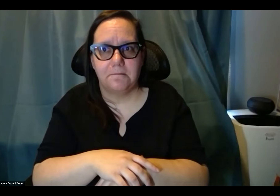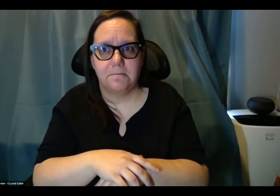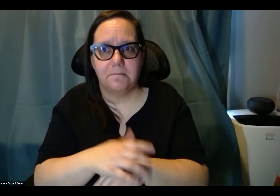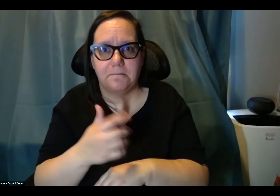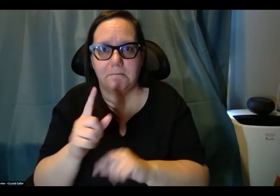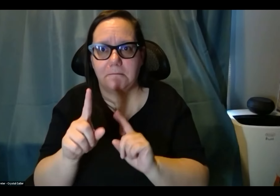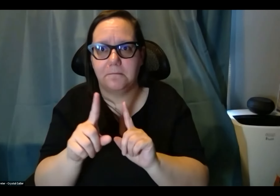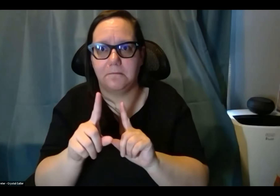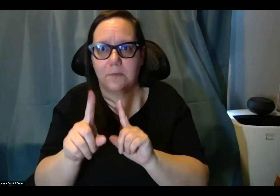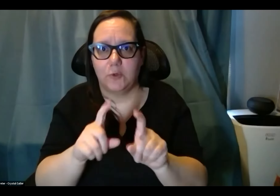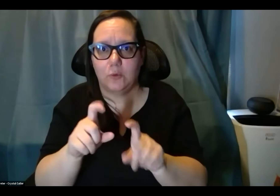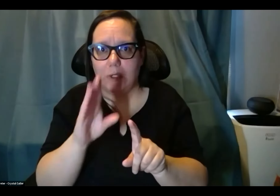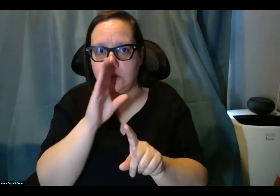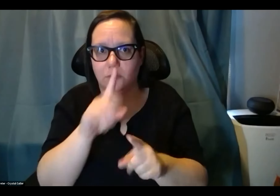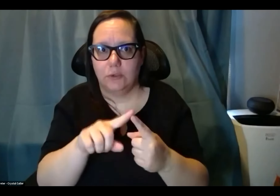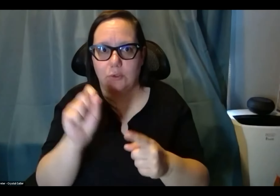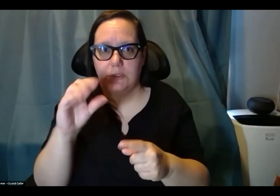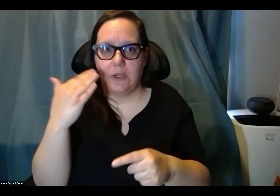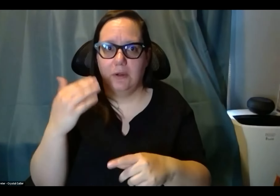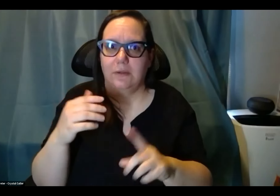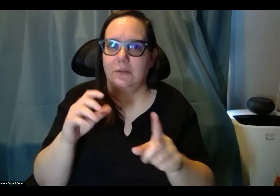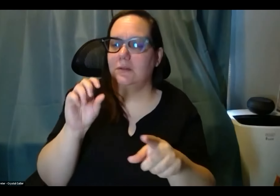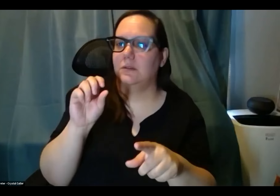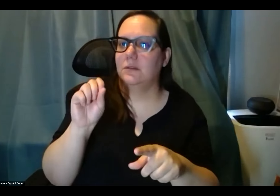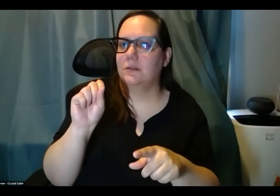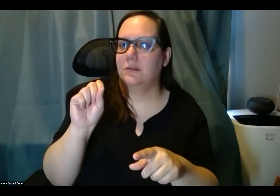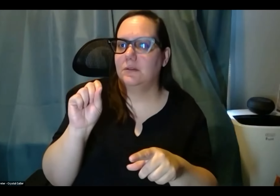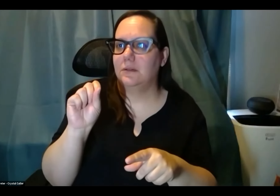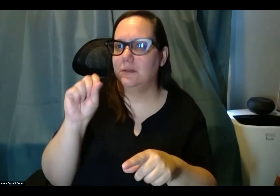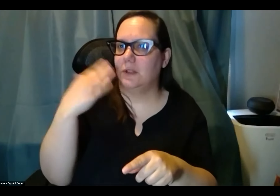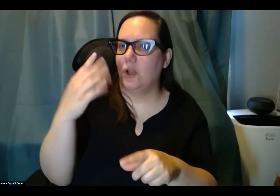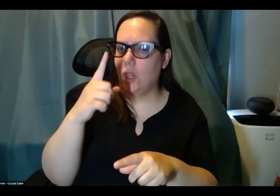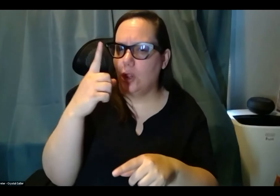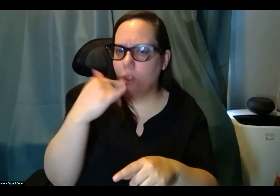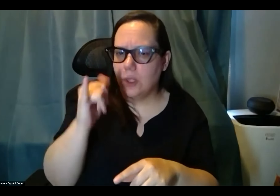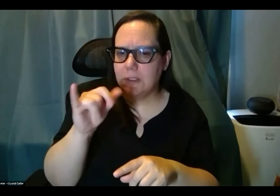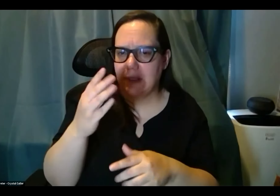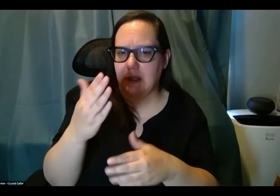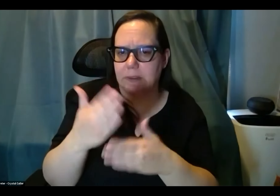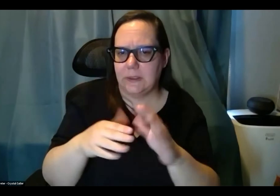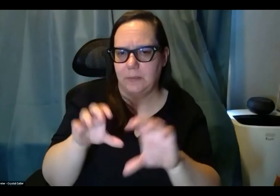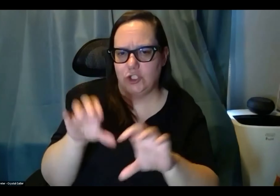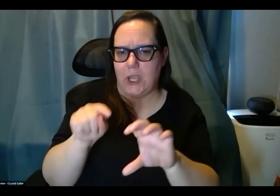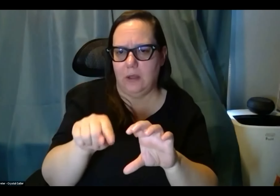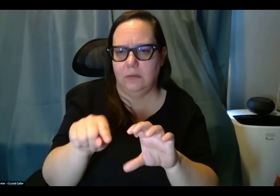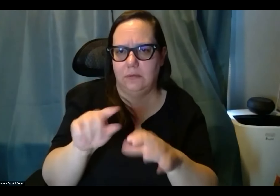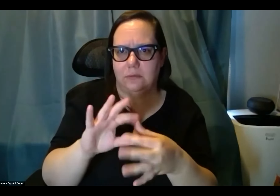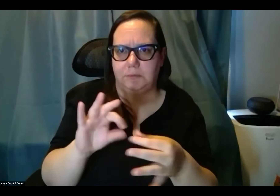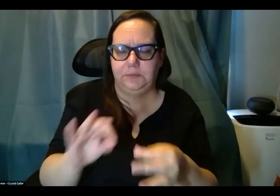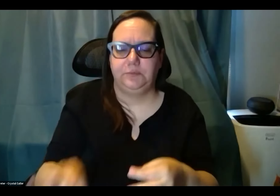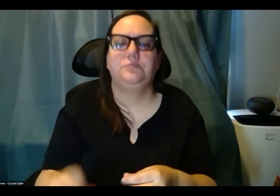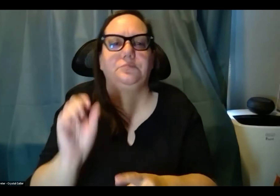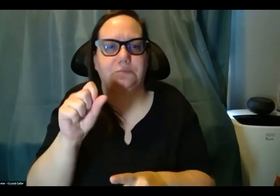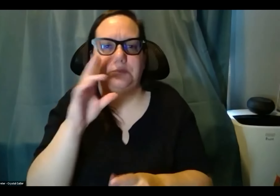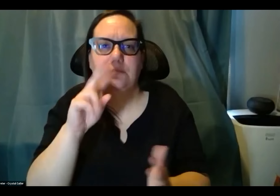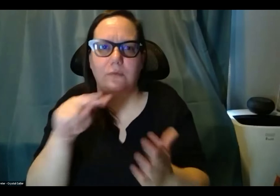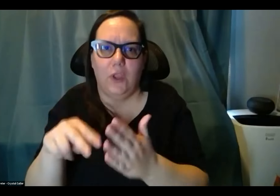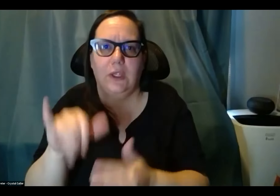Yeah I will get to that. >> Sarah: It's up to the council. We can talk